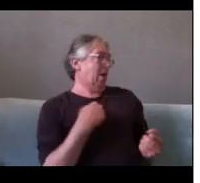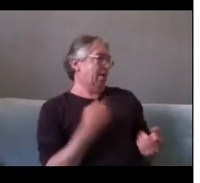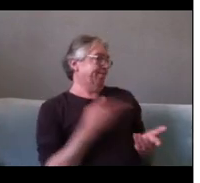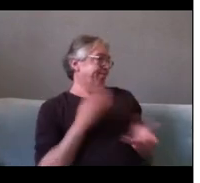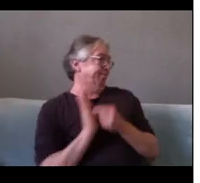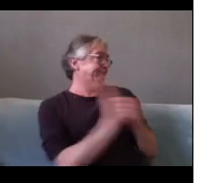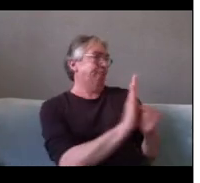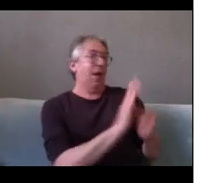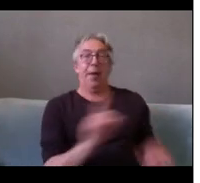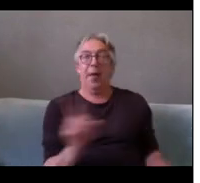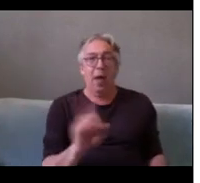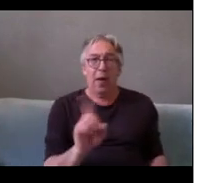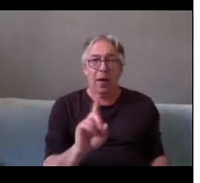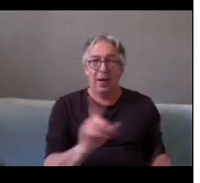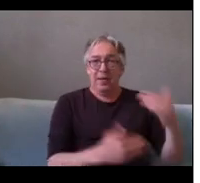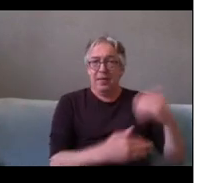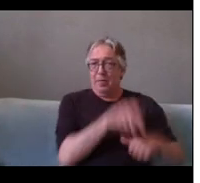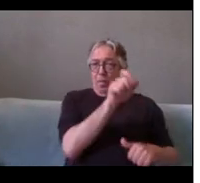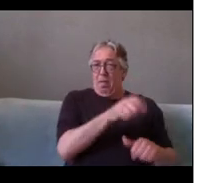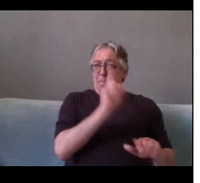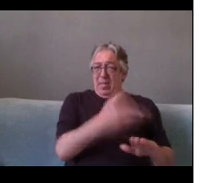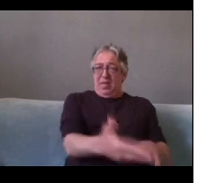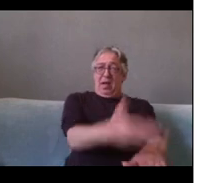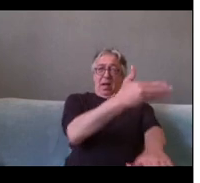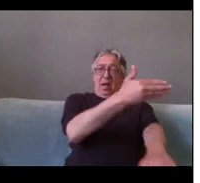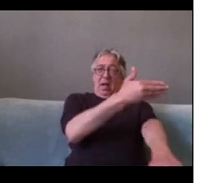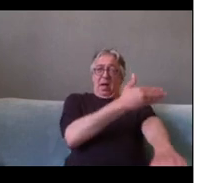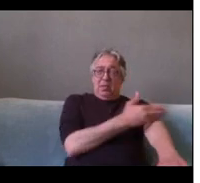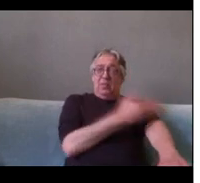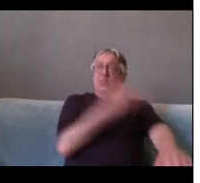When you plan to collect data, when you think about how to collect it